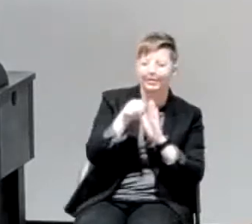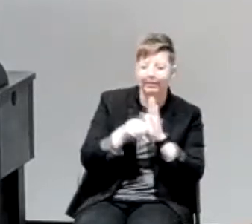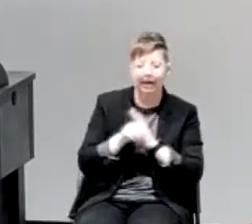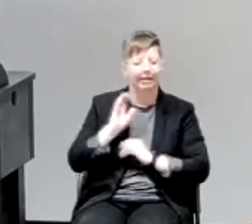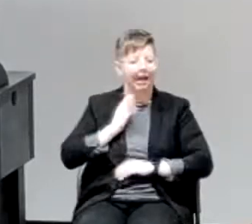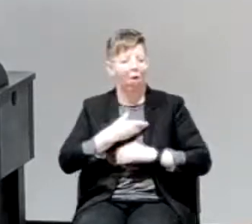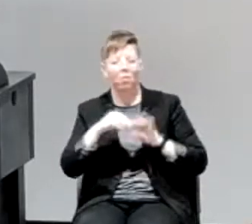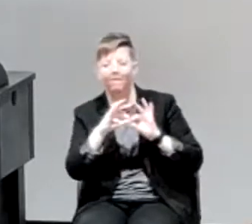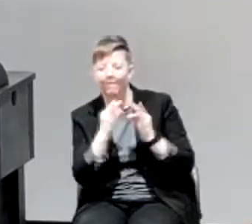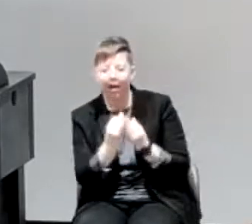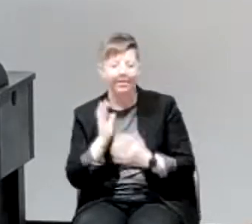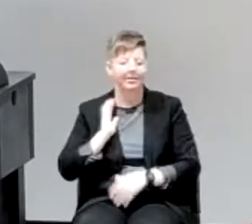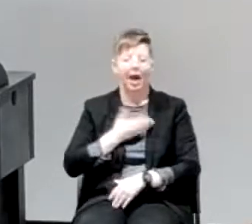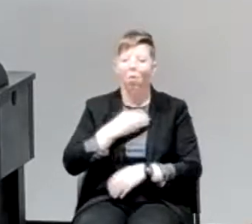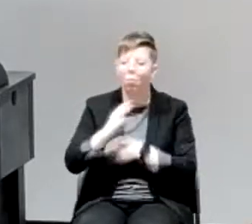Imagine what we can create quickly in our families.